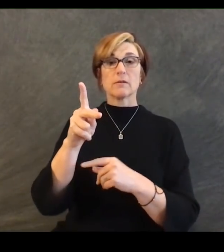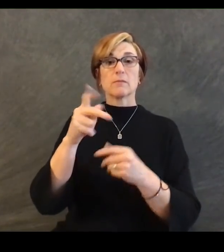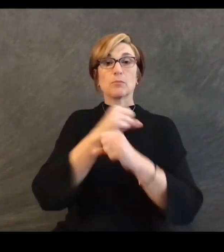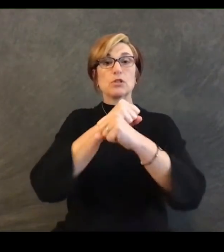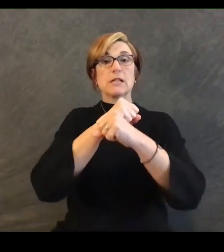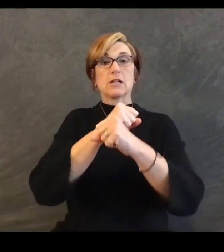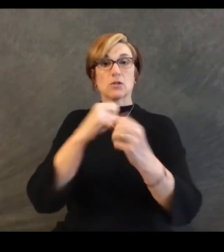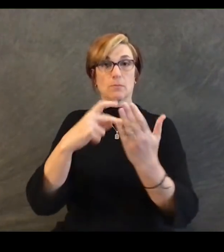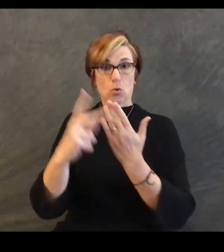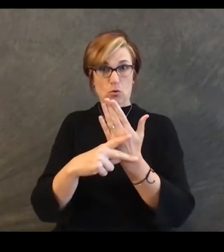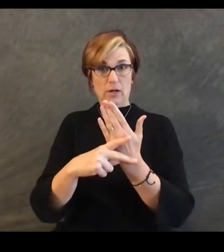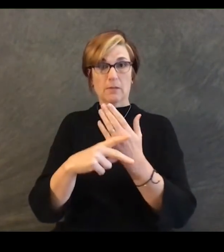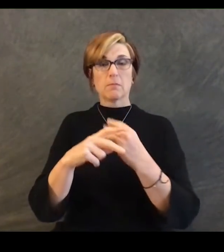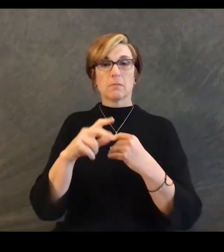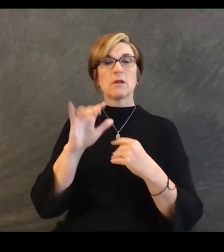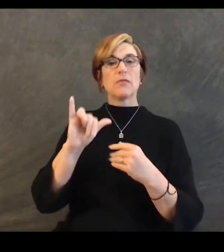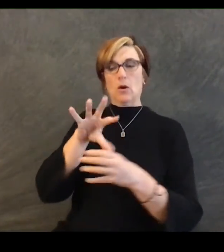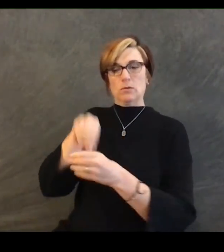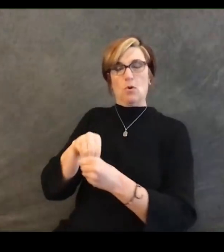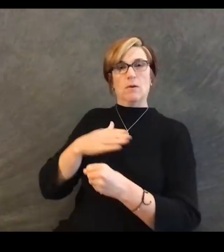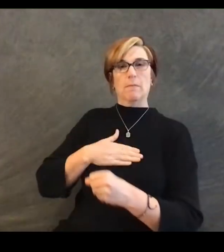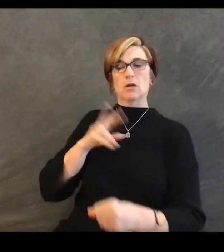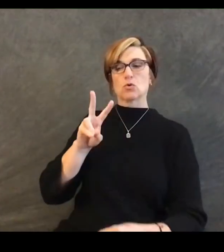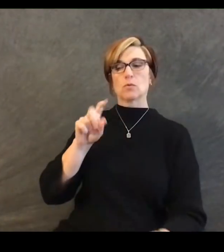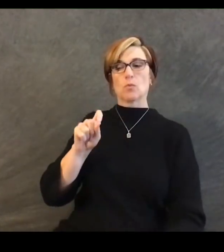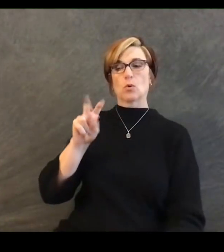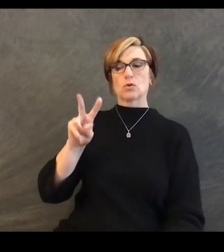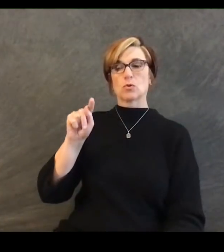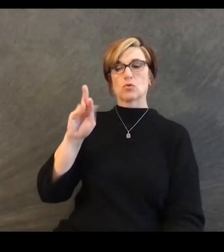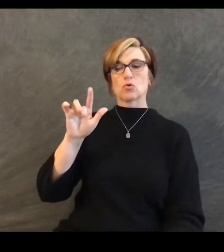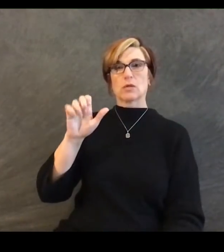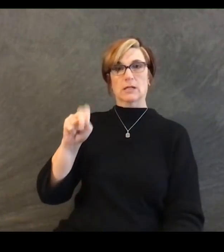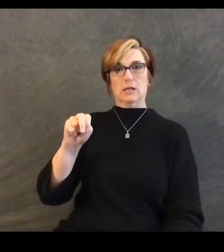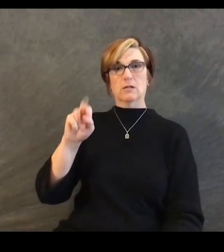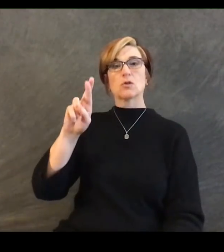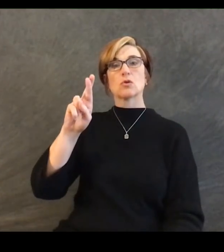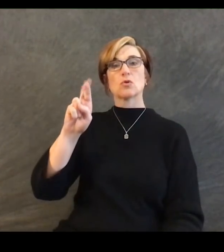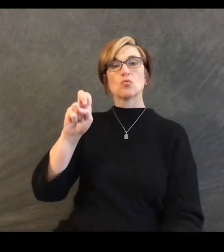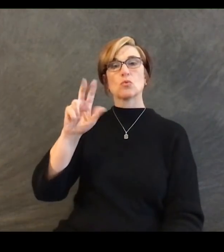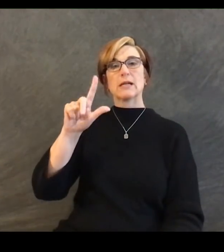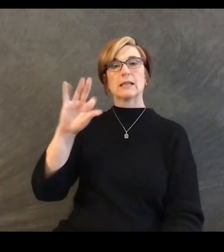dollar relief bill I signed into law last week nearly three hundred and fifty